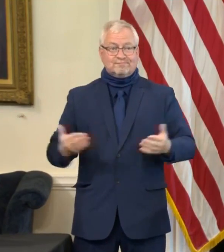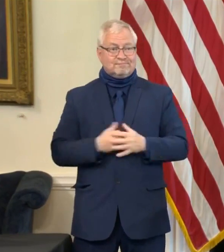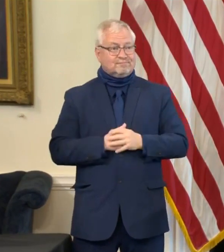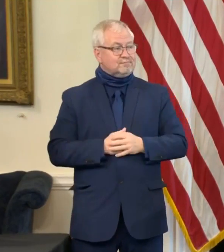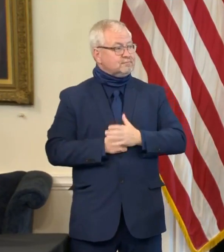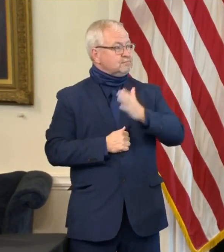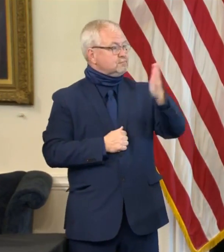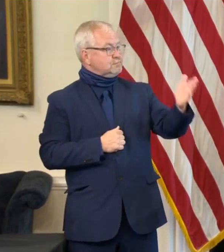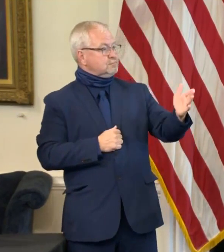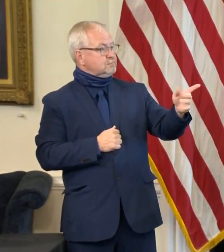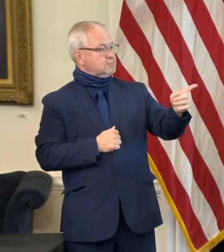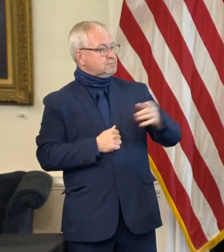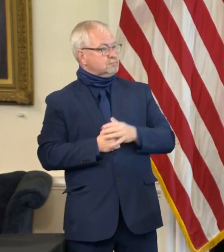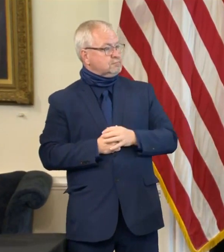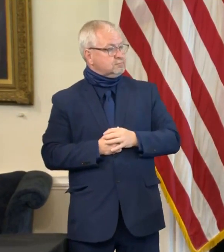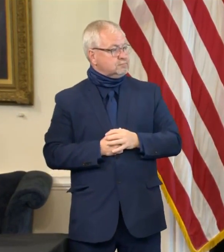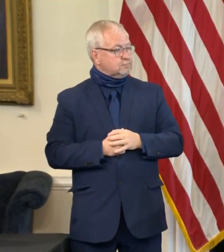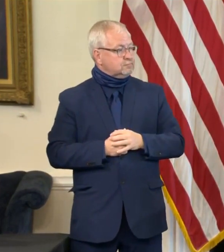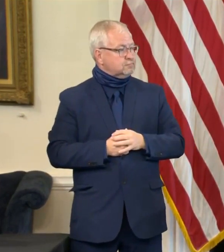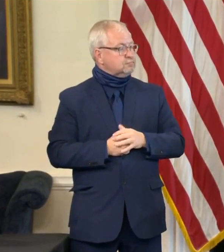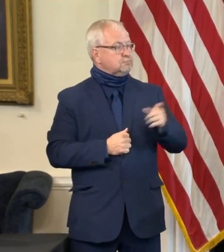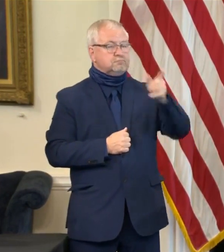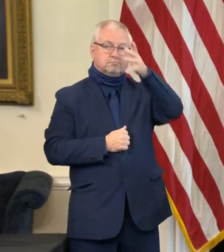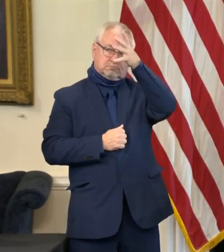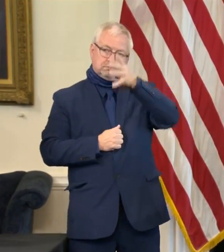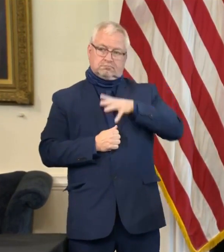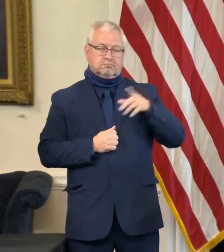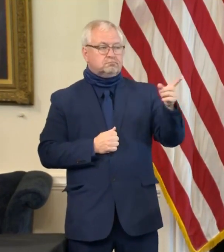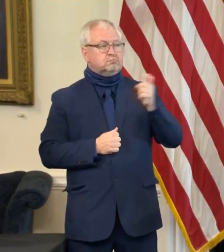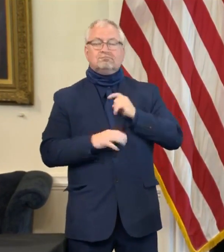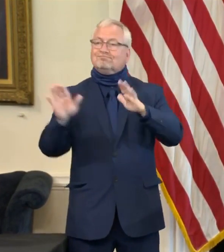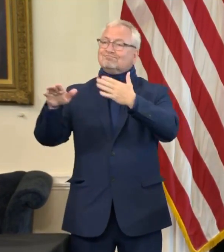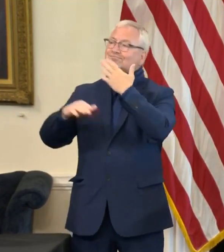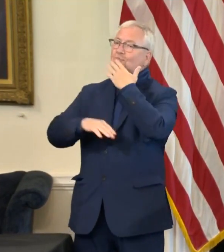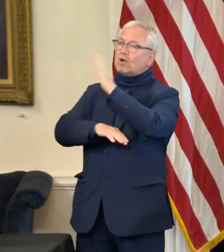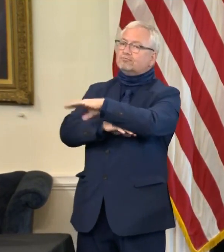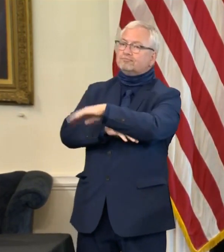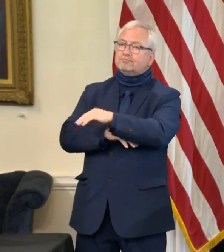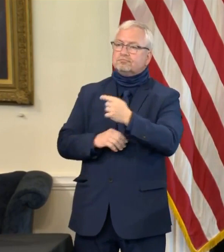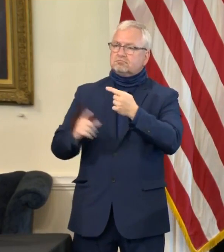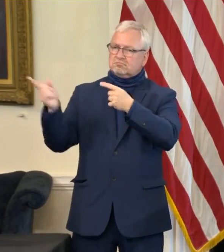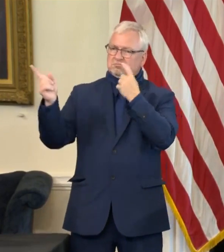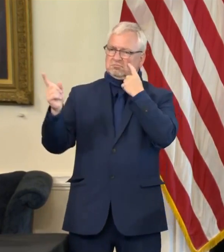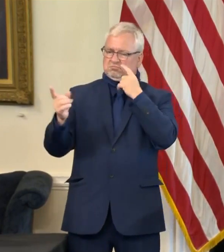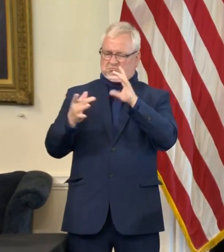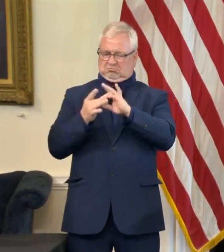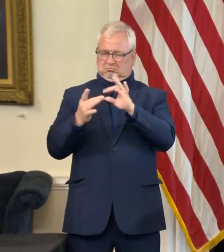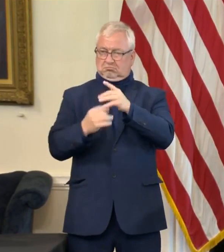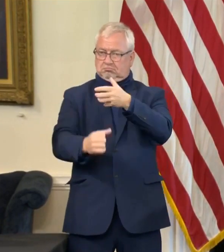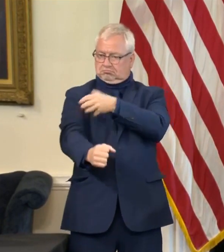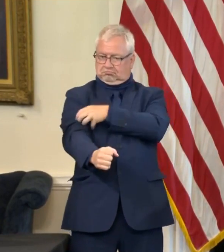I WILL SAY THANK YOU AND WITH THAT WILL BE HAPPY TO ANSWER QUESTIONS.